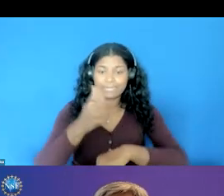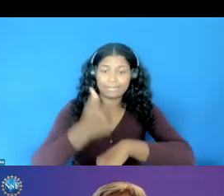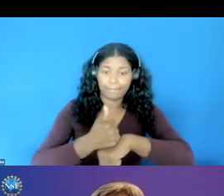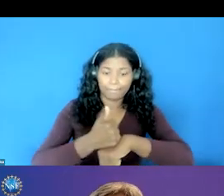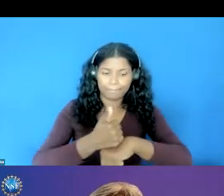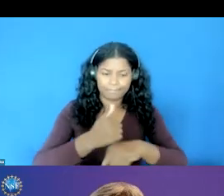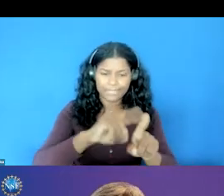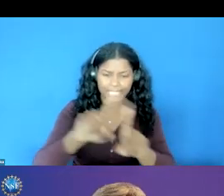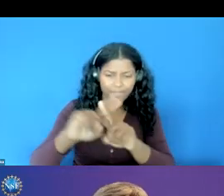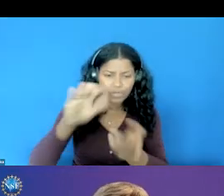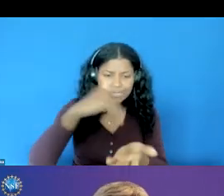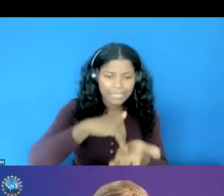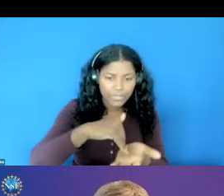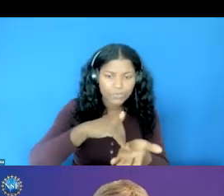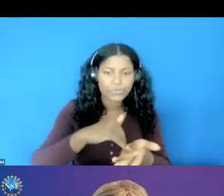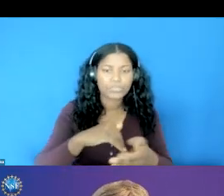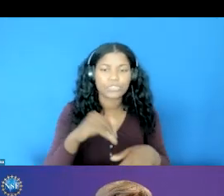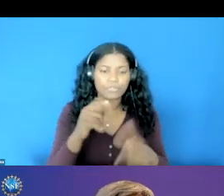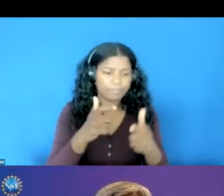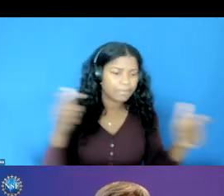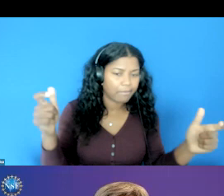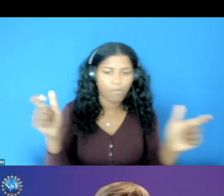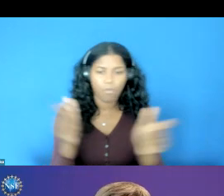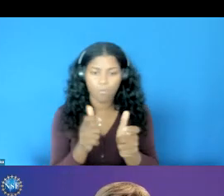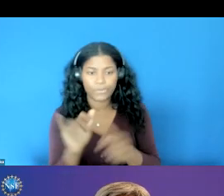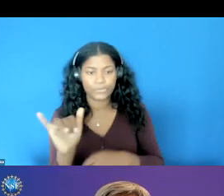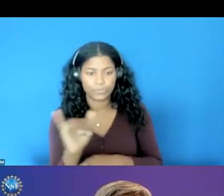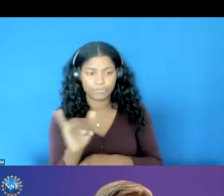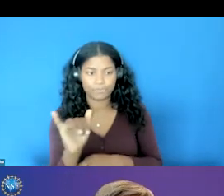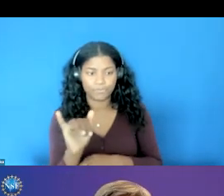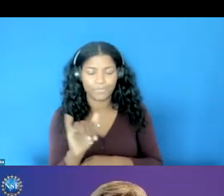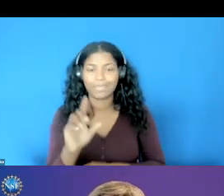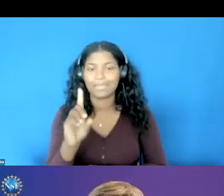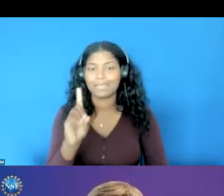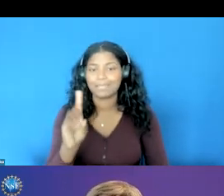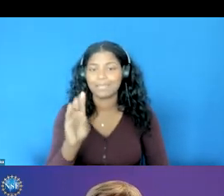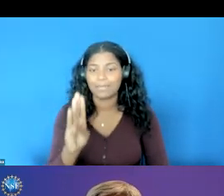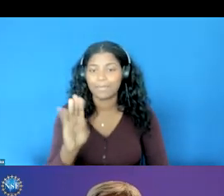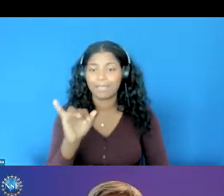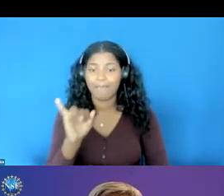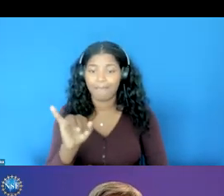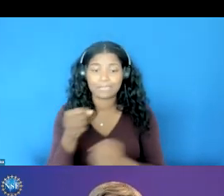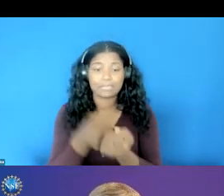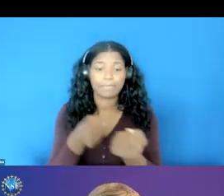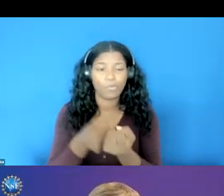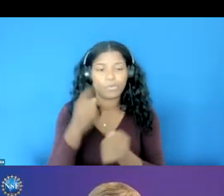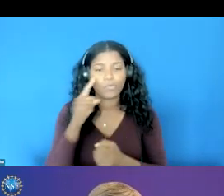and mid to large scale facilities. DBI support for human resources includes many programs,